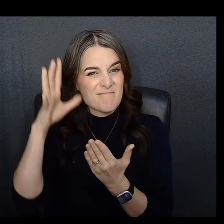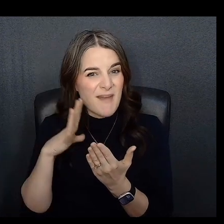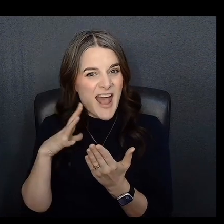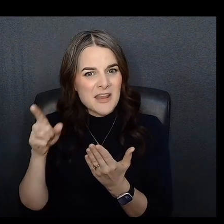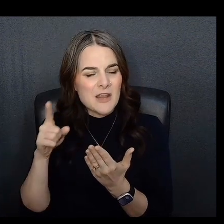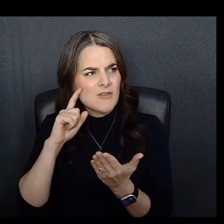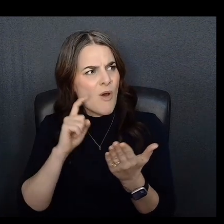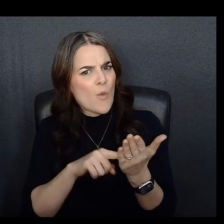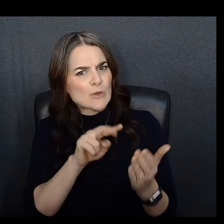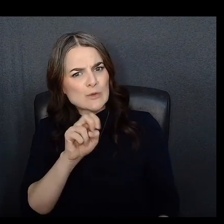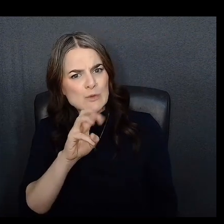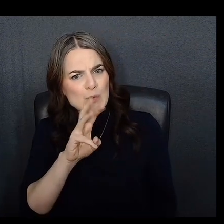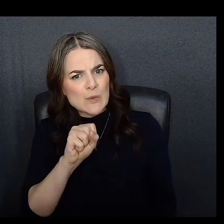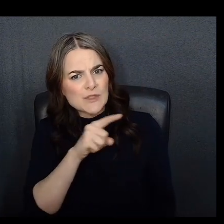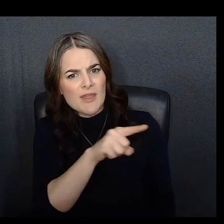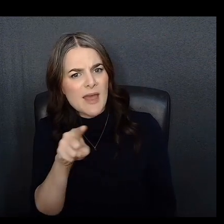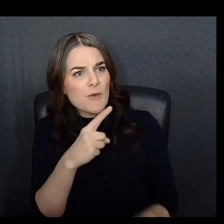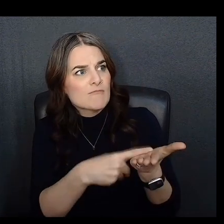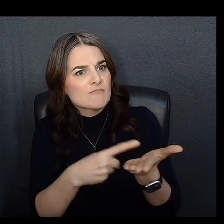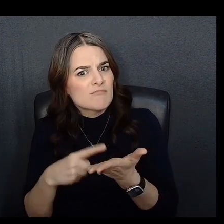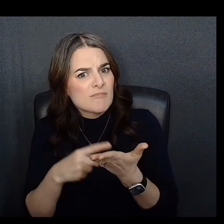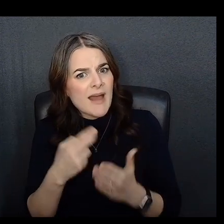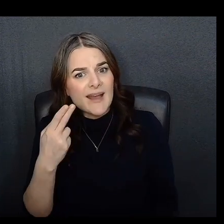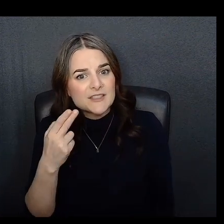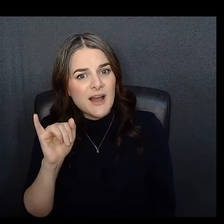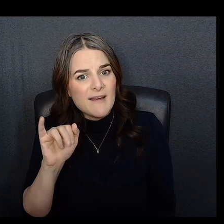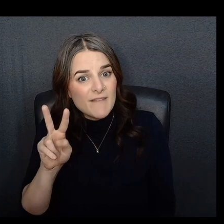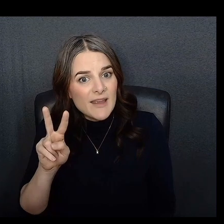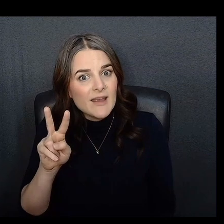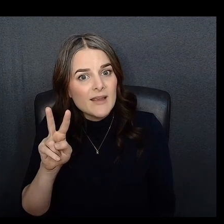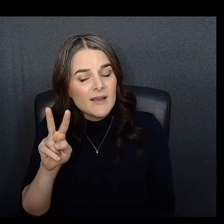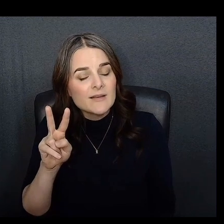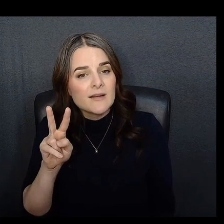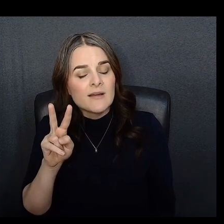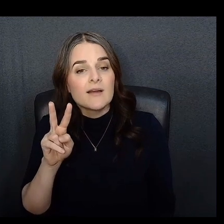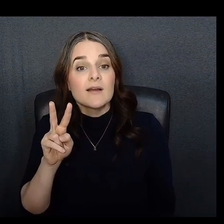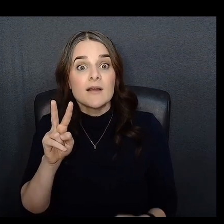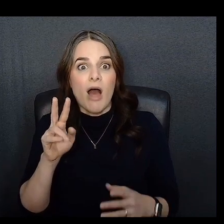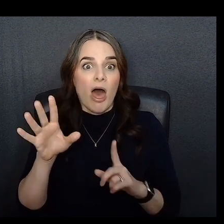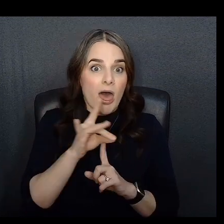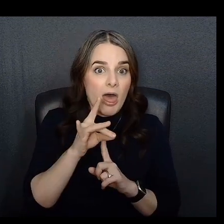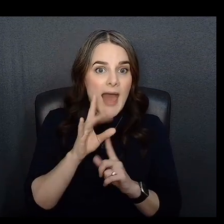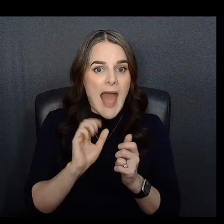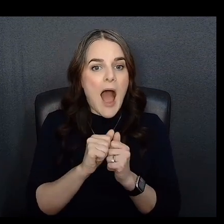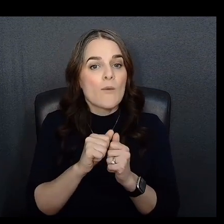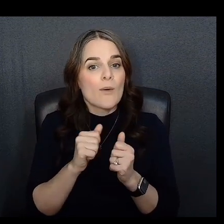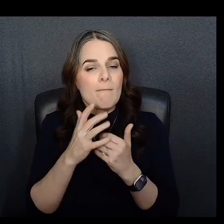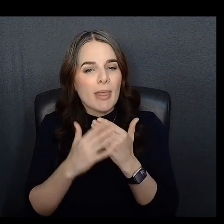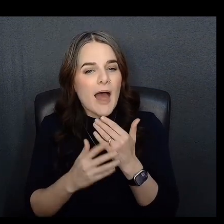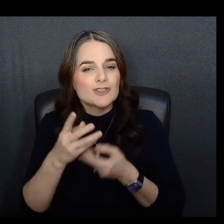talking about HIV transmission. I think through blood transfusions or something like that, and he was concerned because he